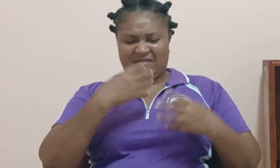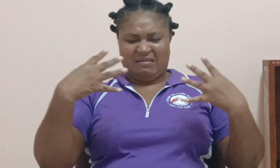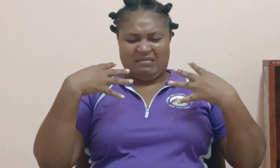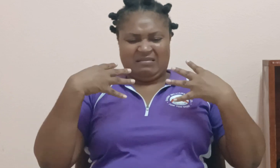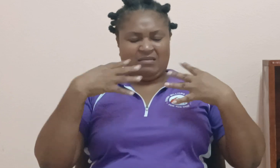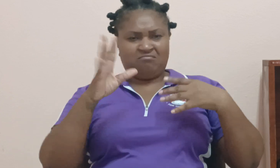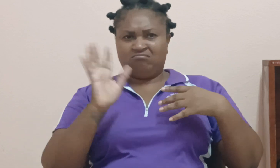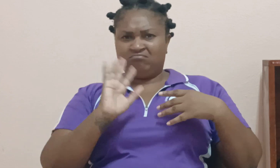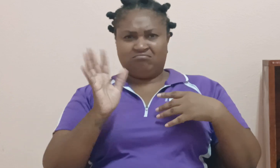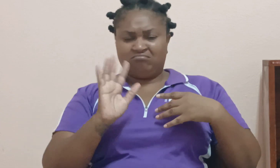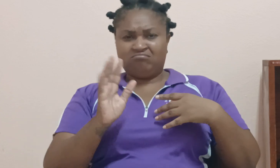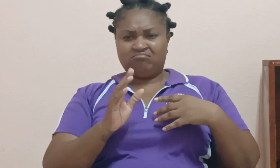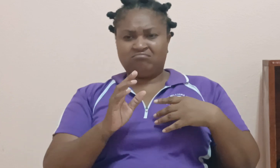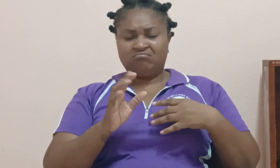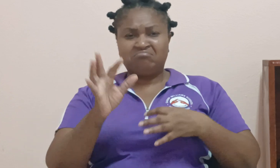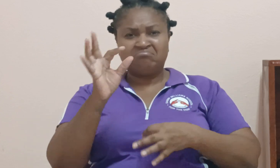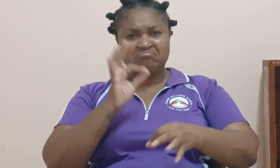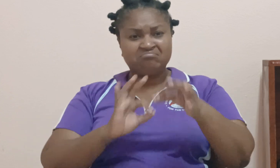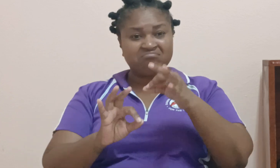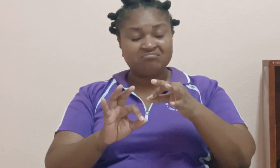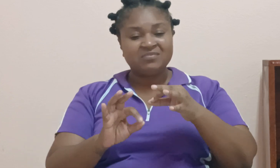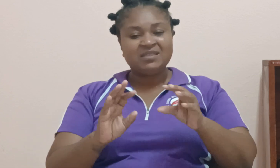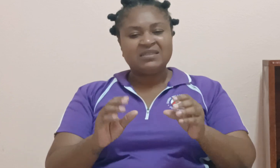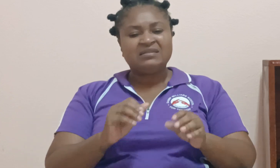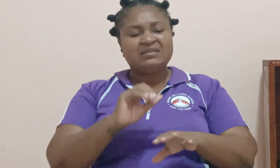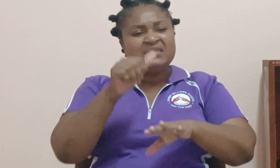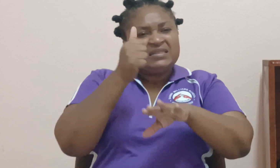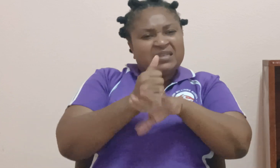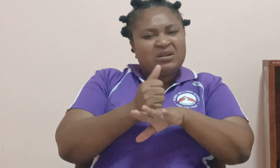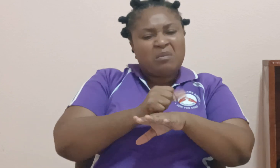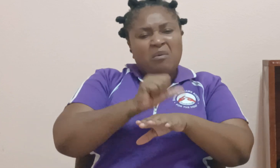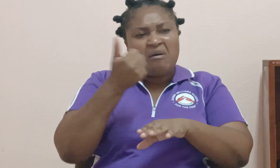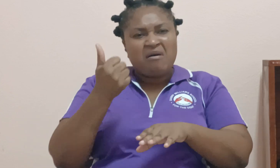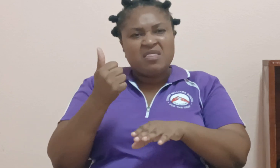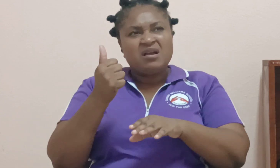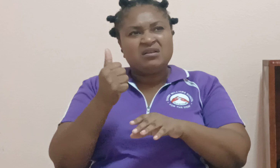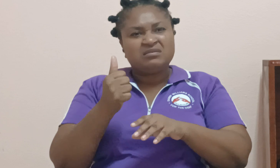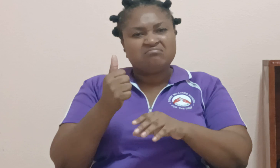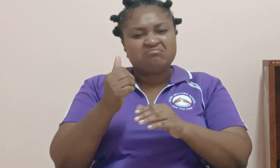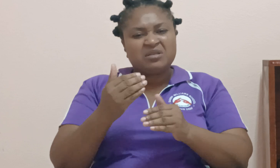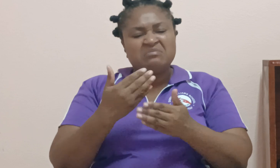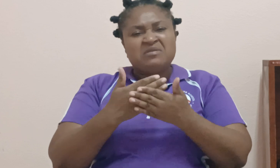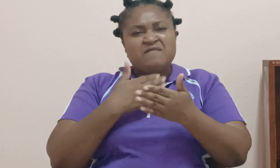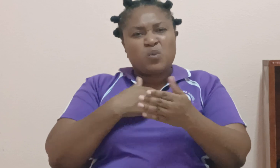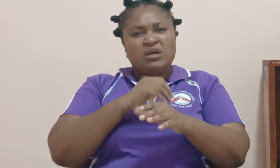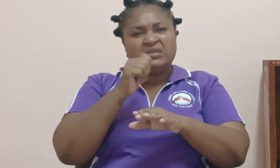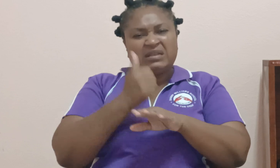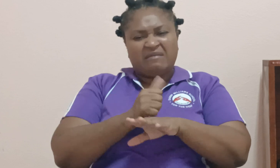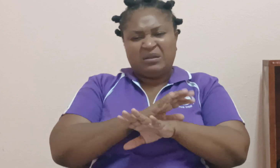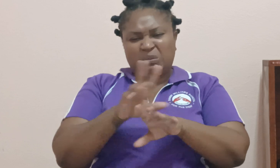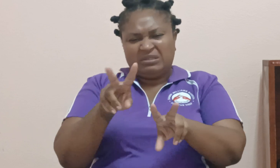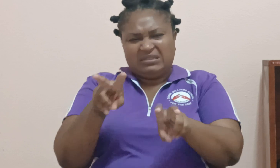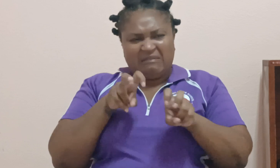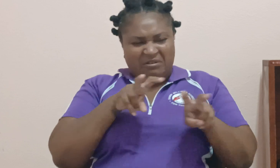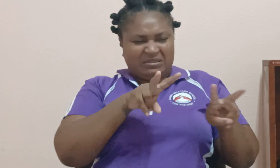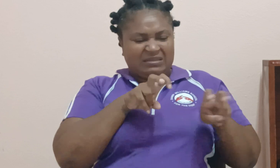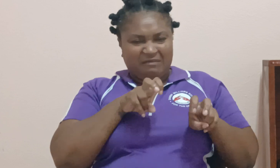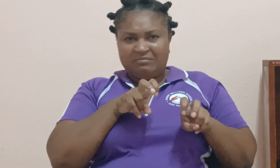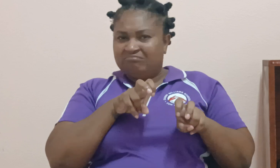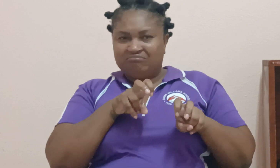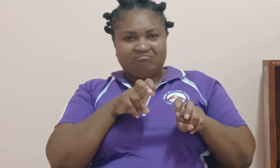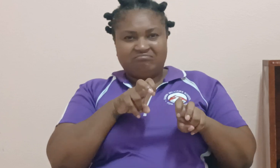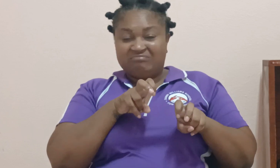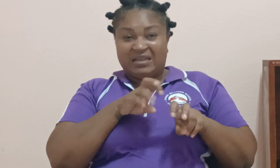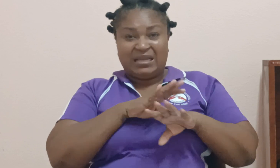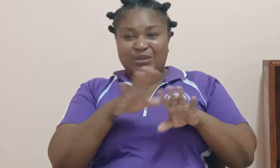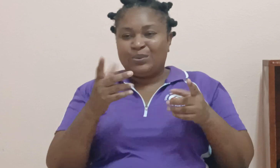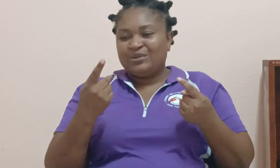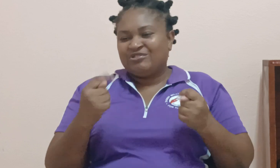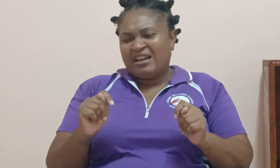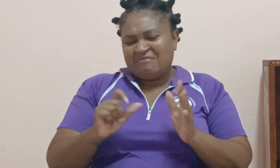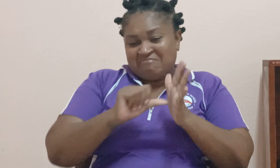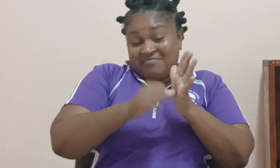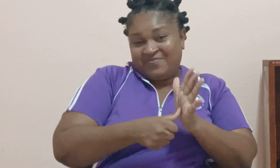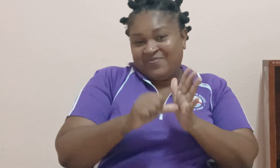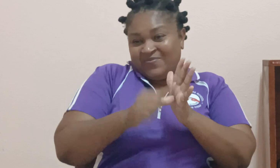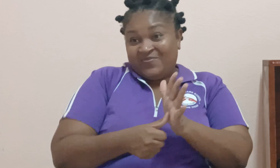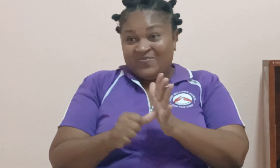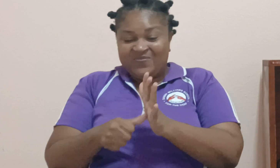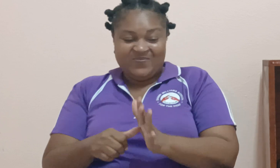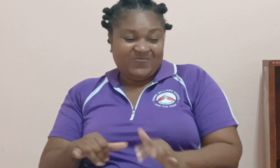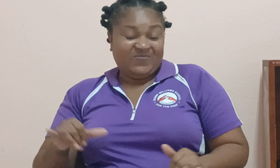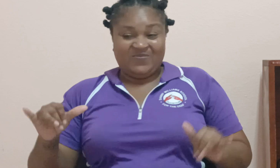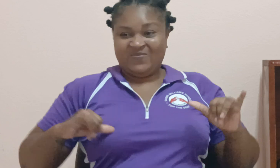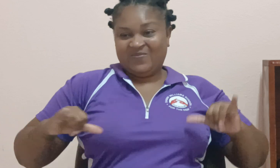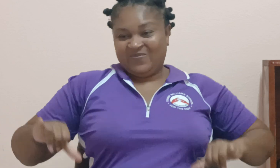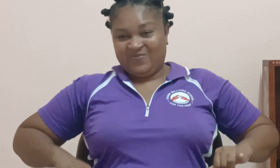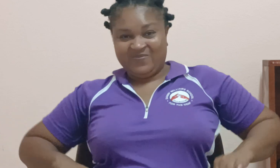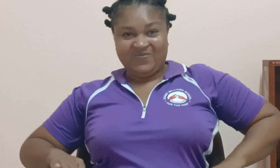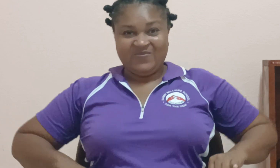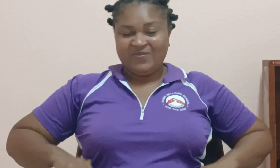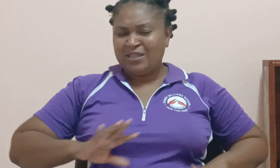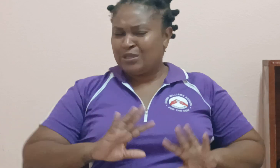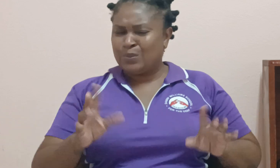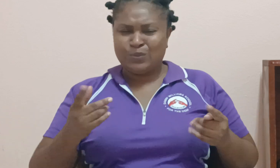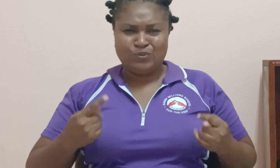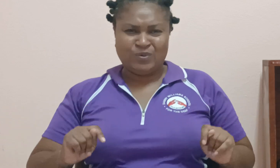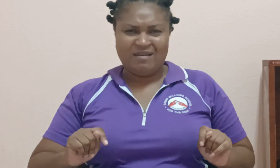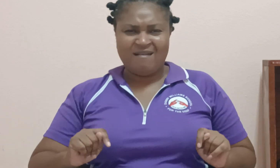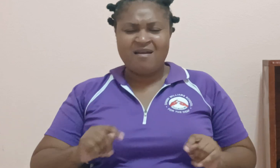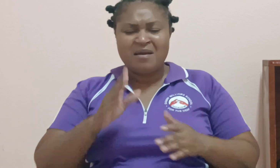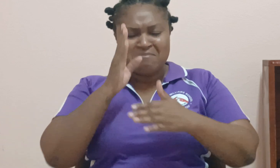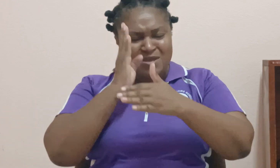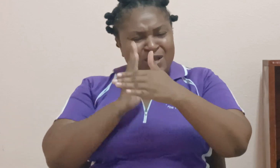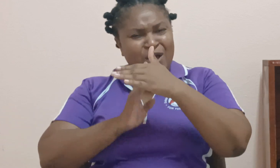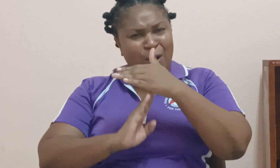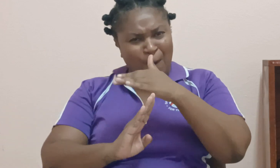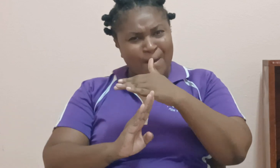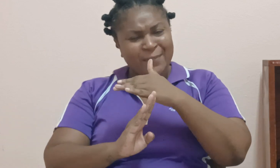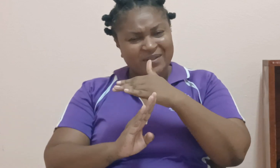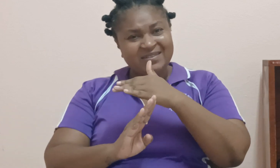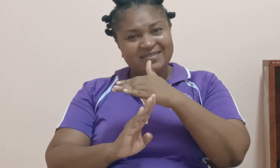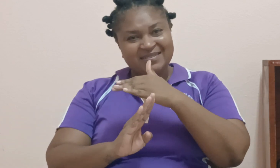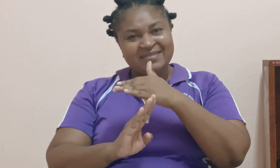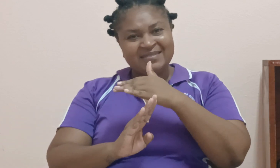and put OTHERS above self. Don't be selfish; don't try to impress others. Be humble, thinking of